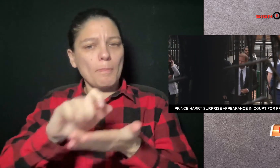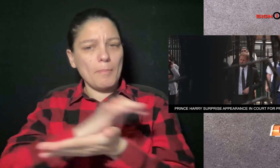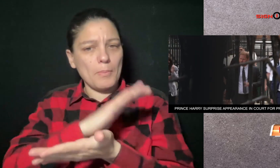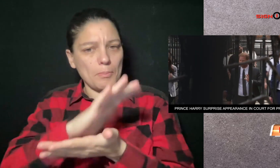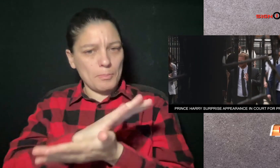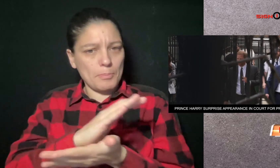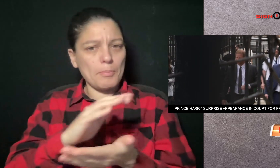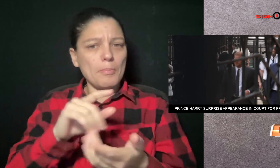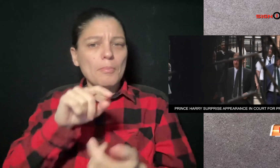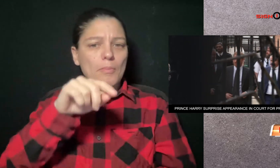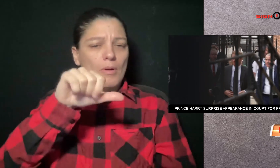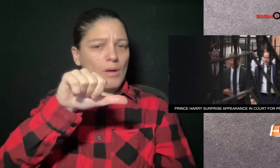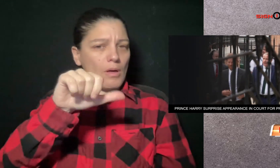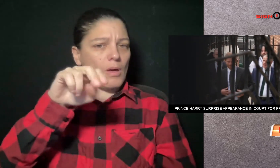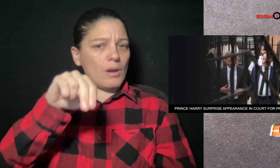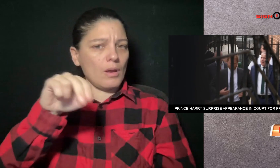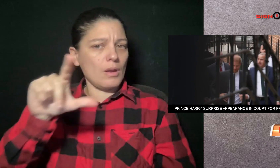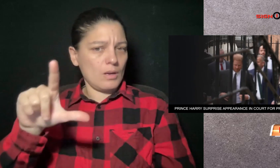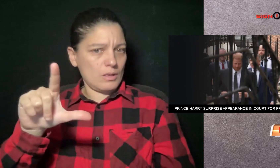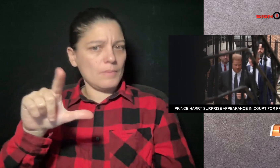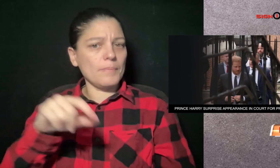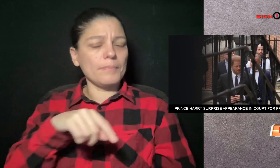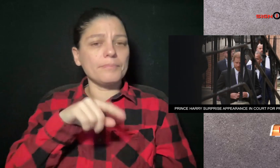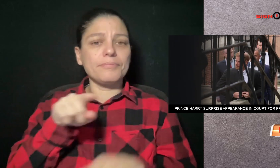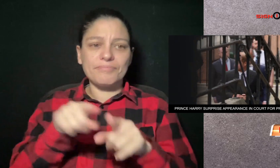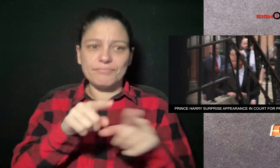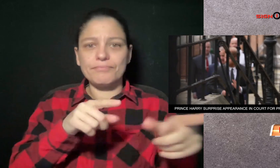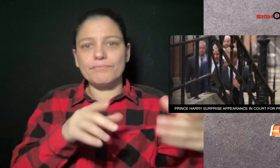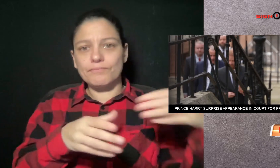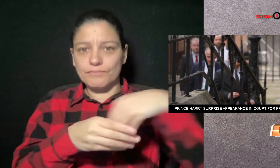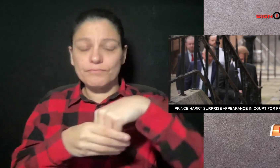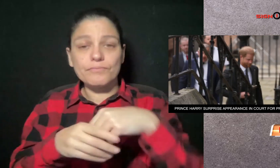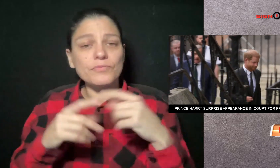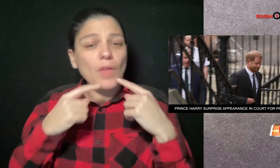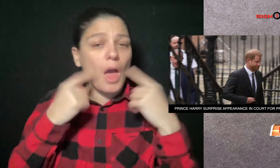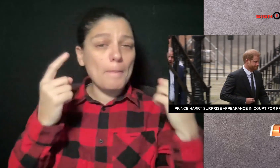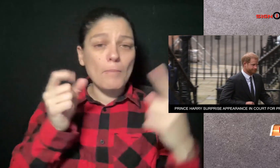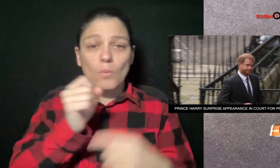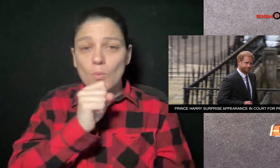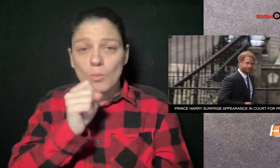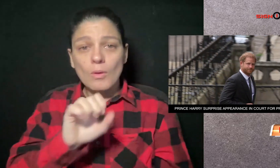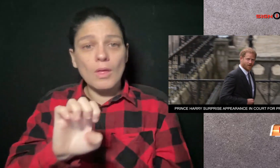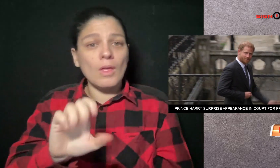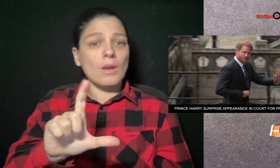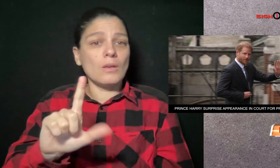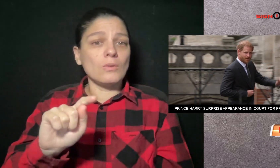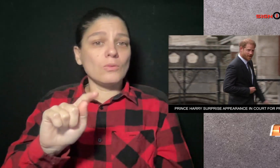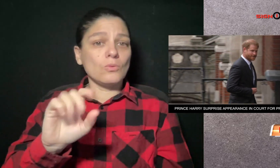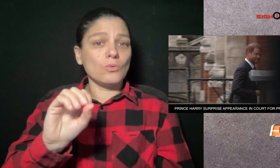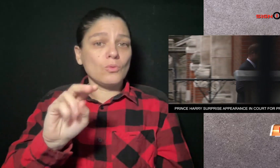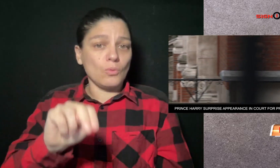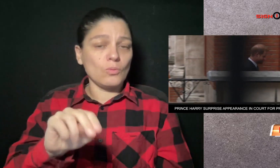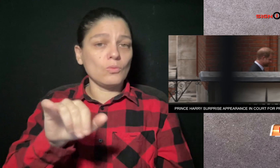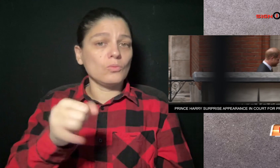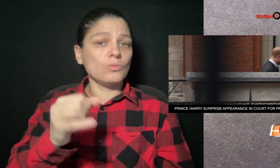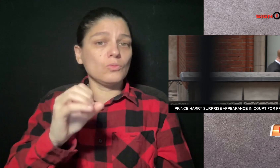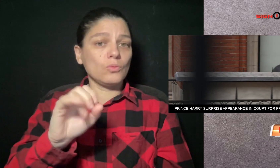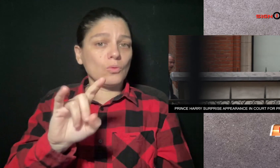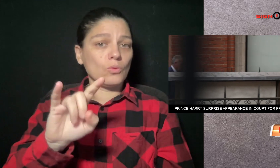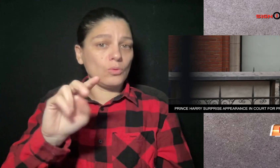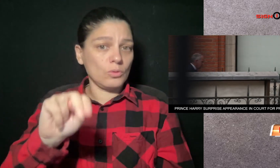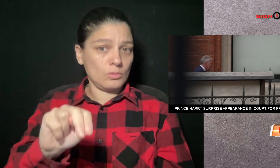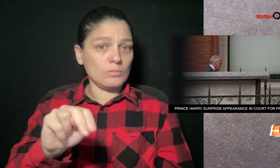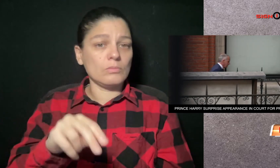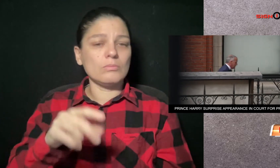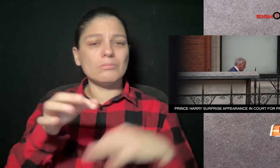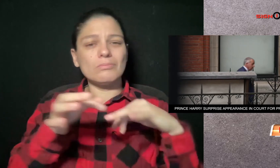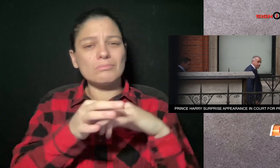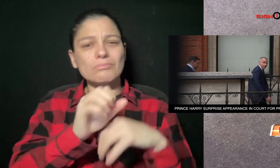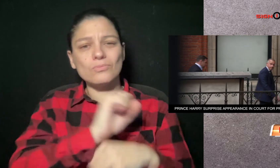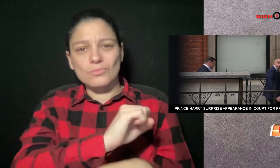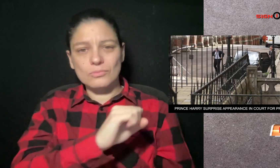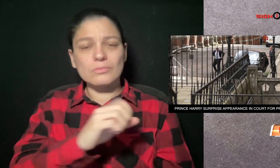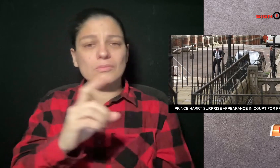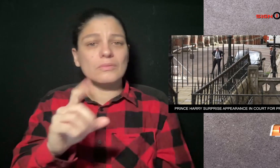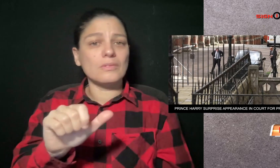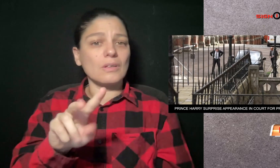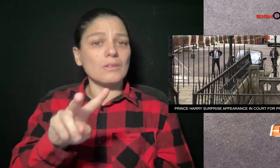Harry brought a lawsuit against associated newspapers ANL along with singer Elton John